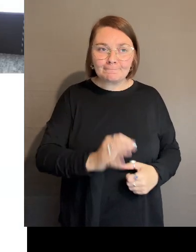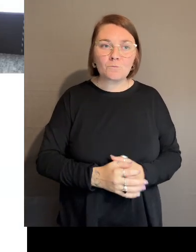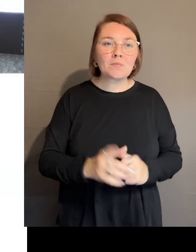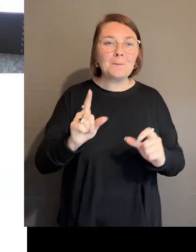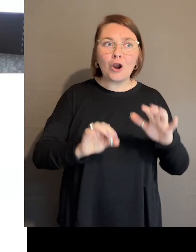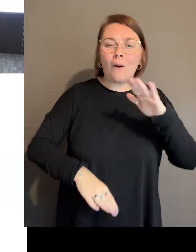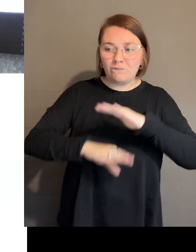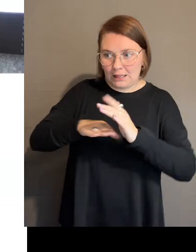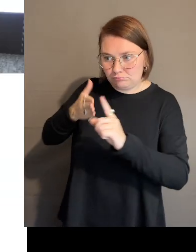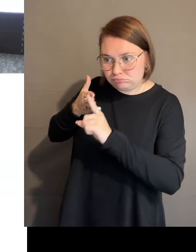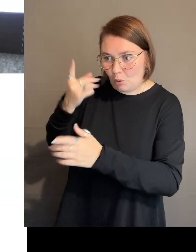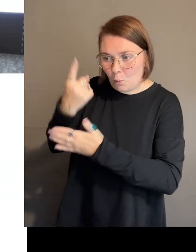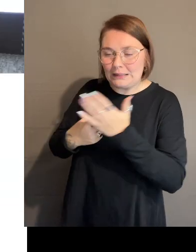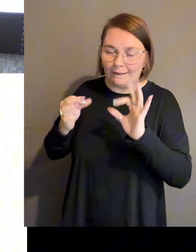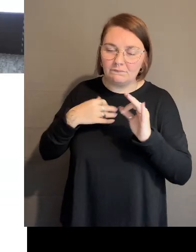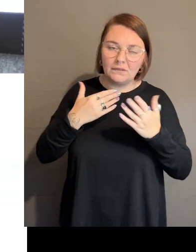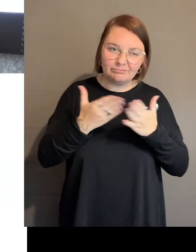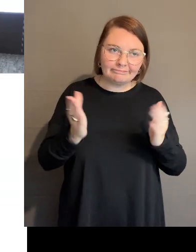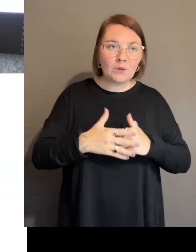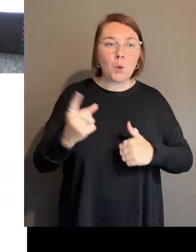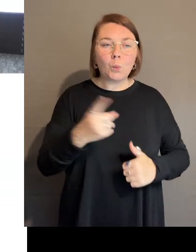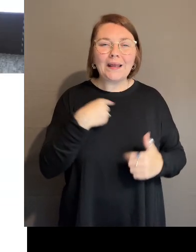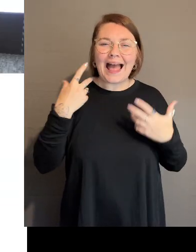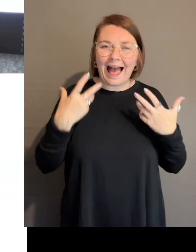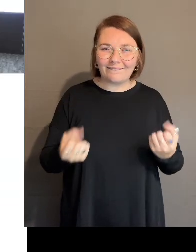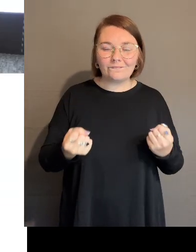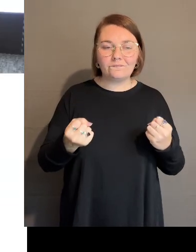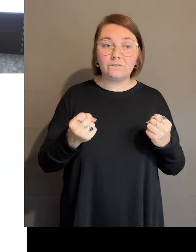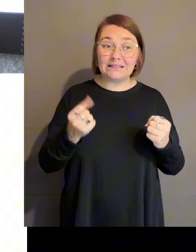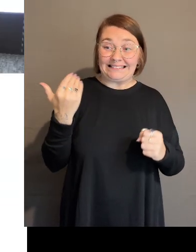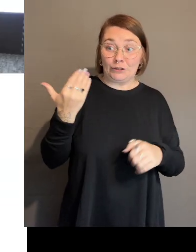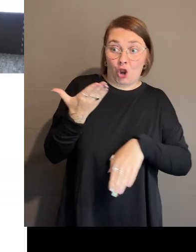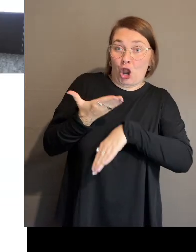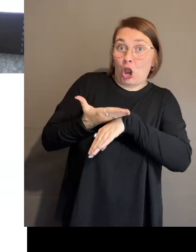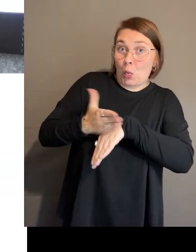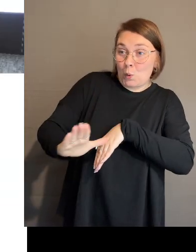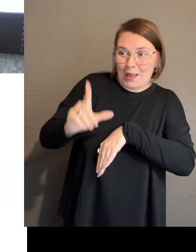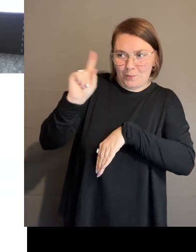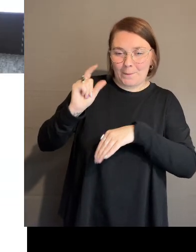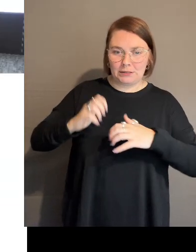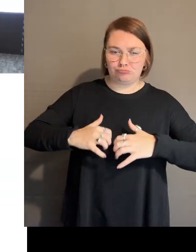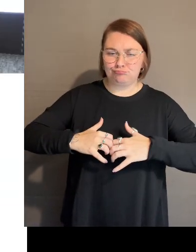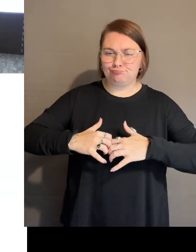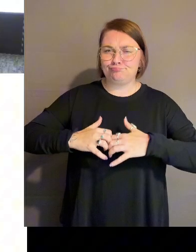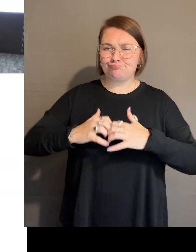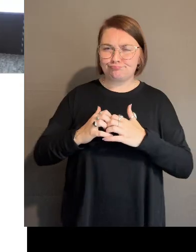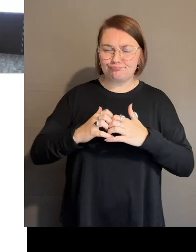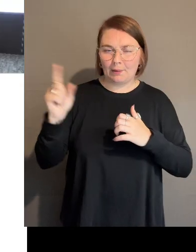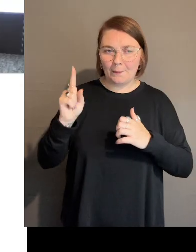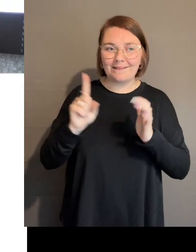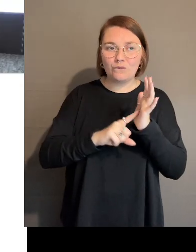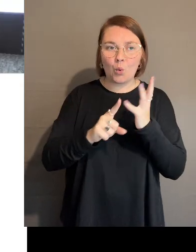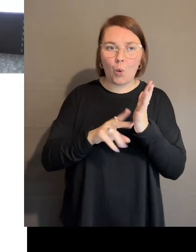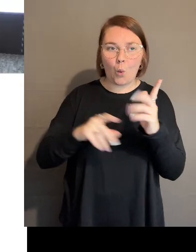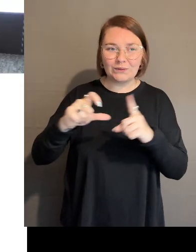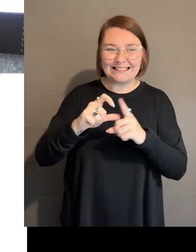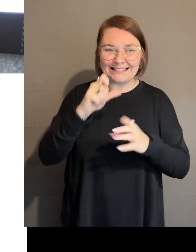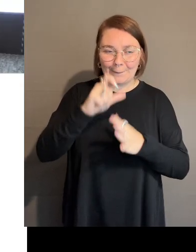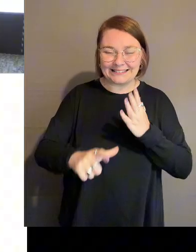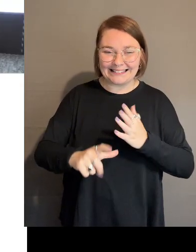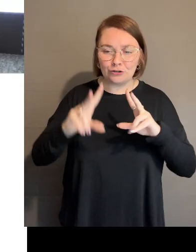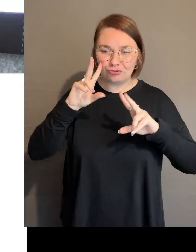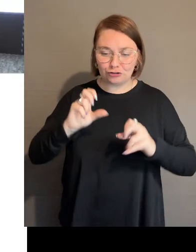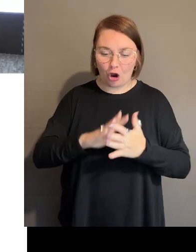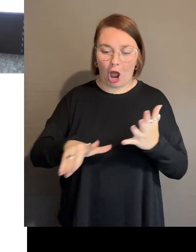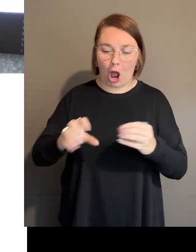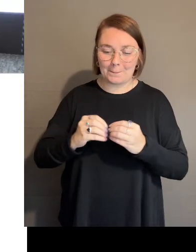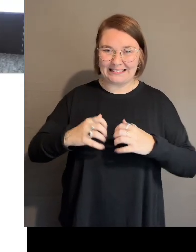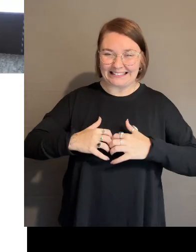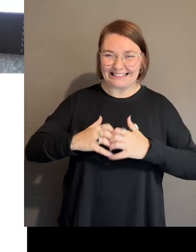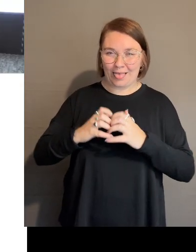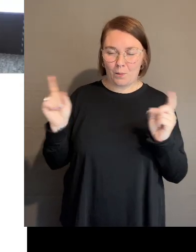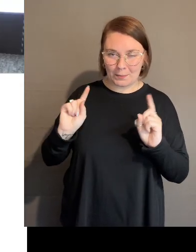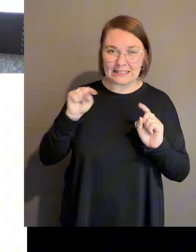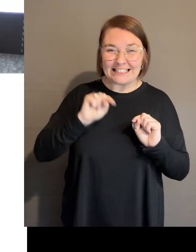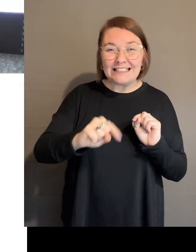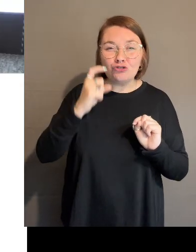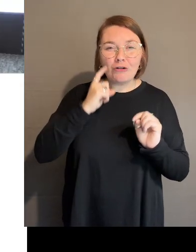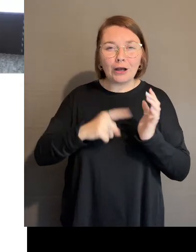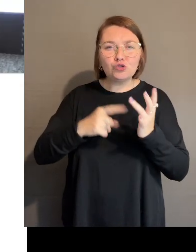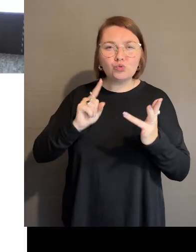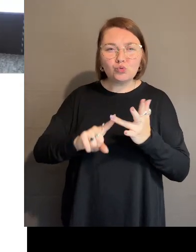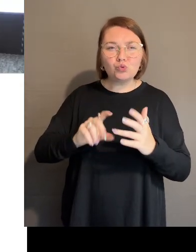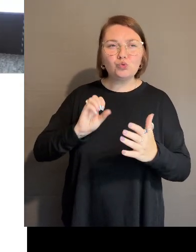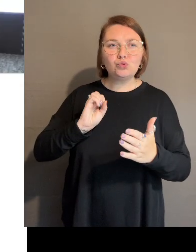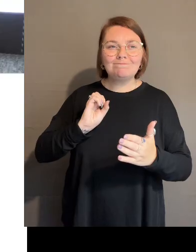But not completely. So we have, and it's pretty new, we're sort of setting it up, but we have what's called a Lund Disability Research Hub, and, trying to put in